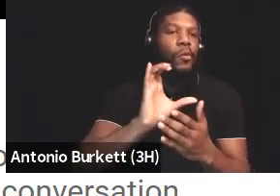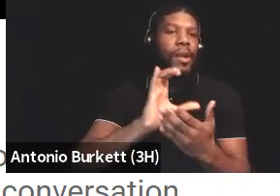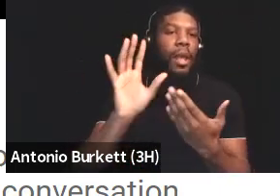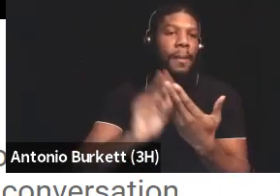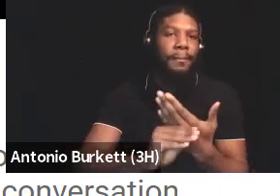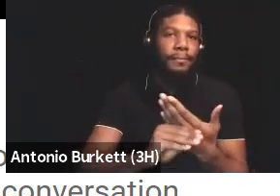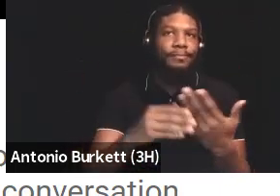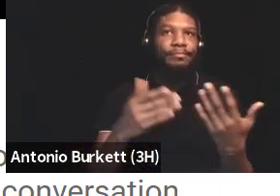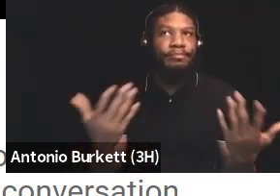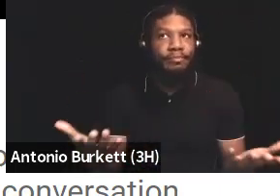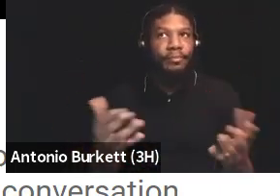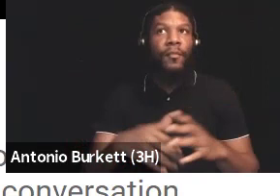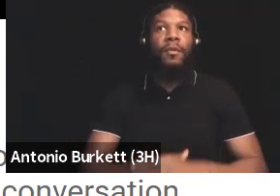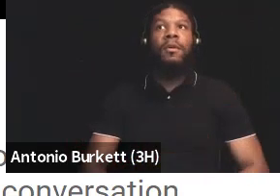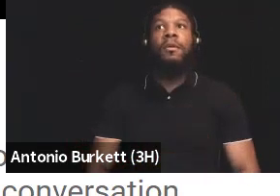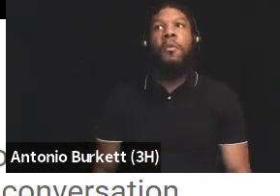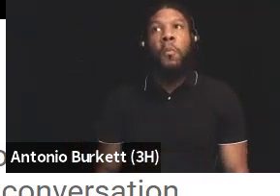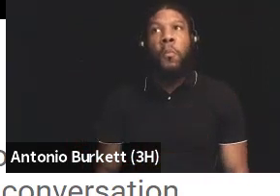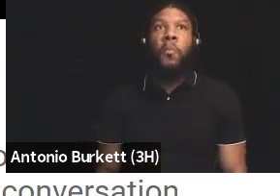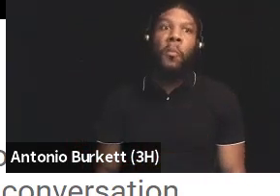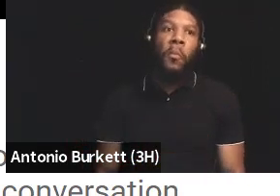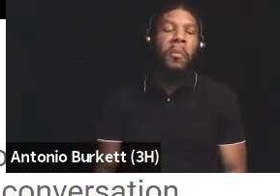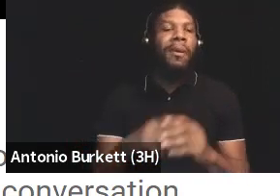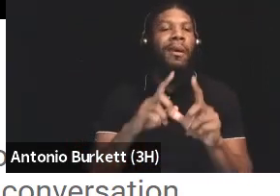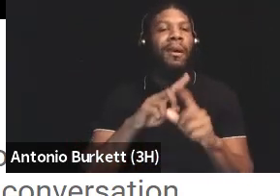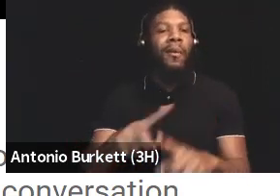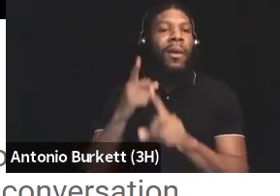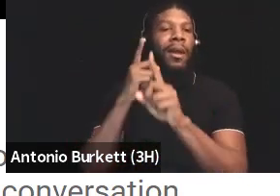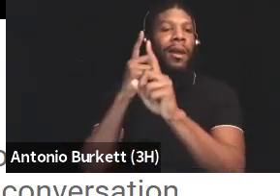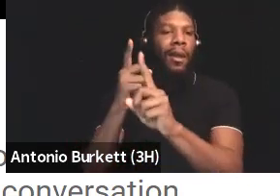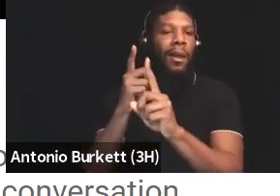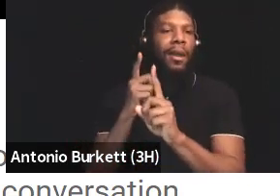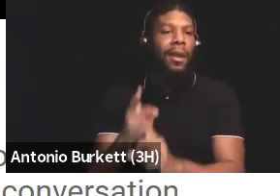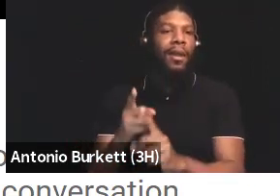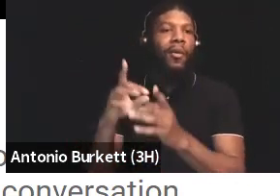you know, the kinds of initiatives related to strategic plans, that sort of thing.